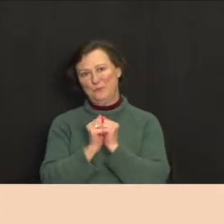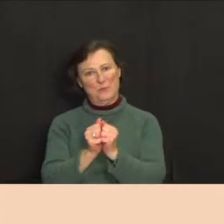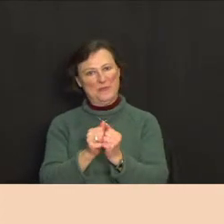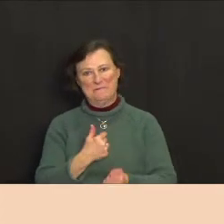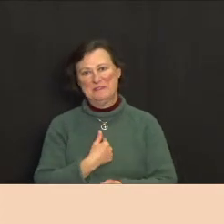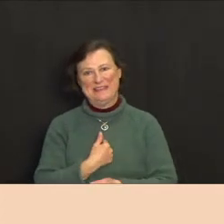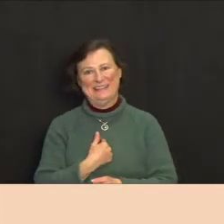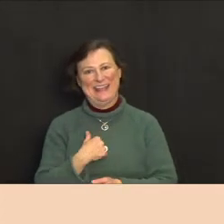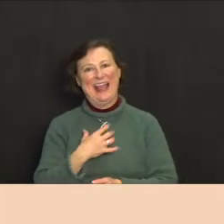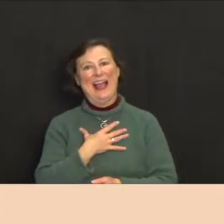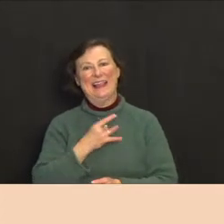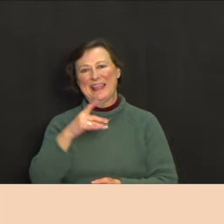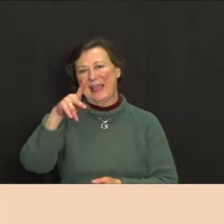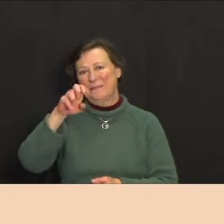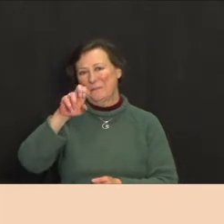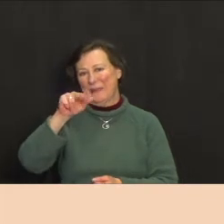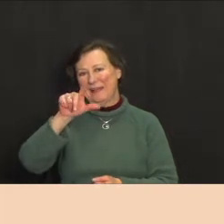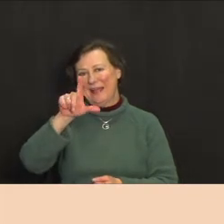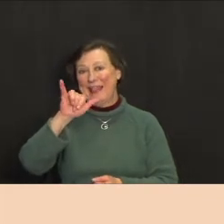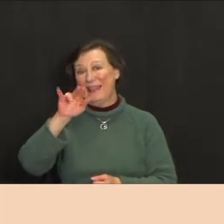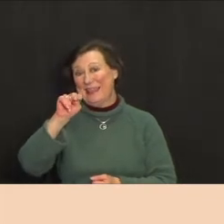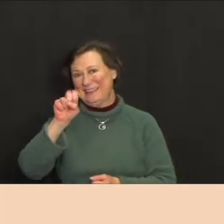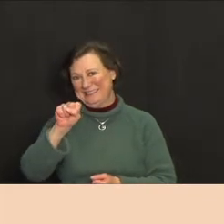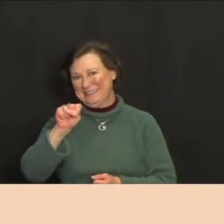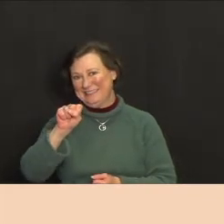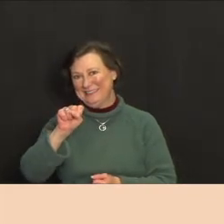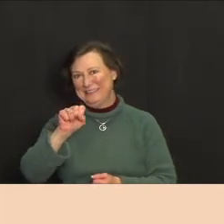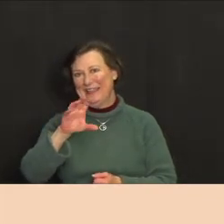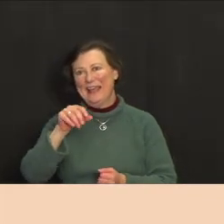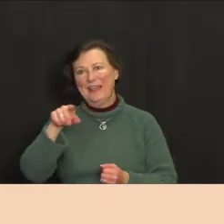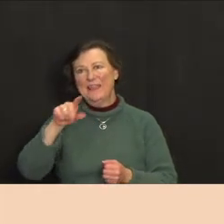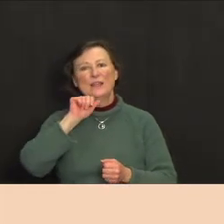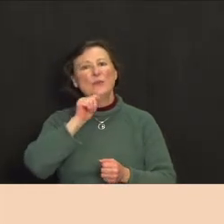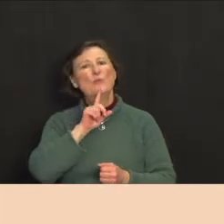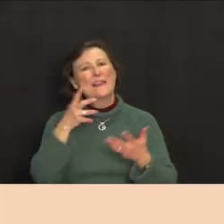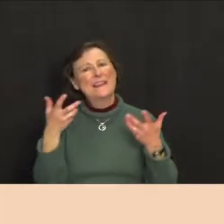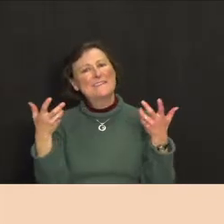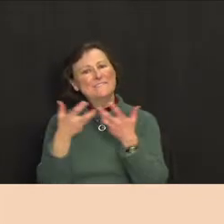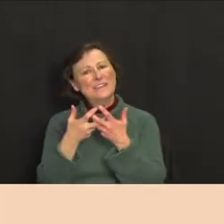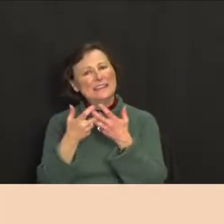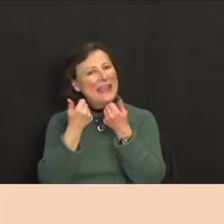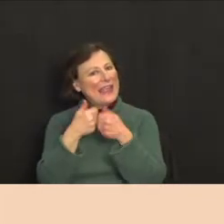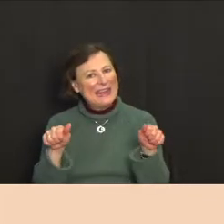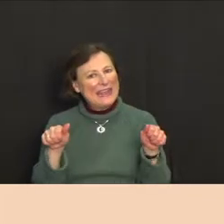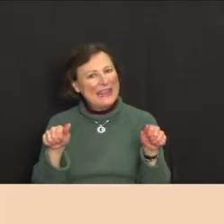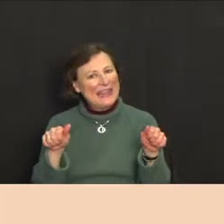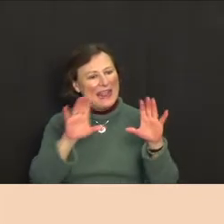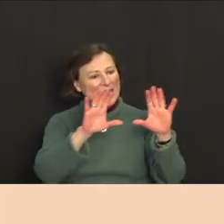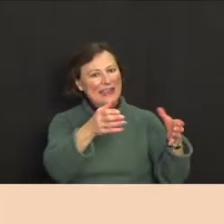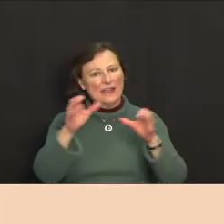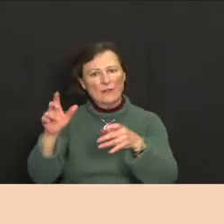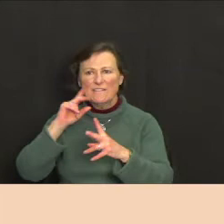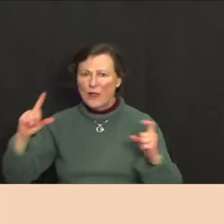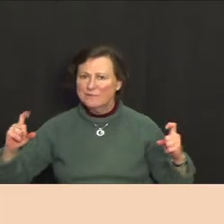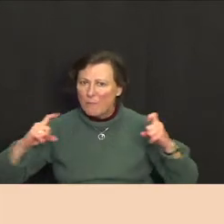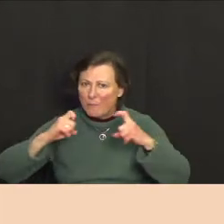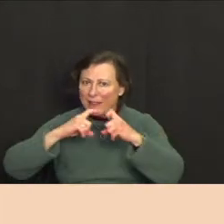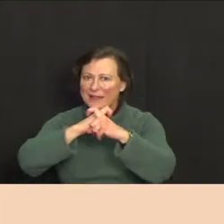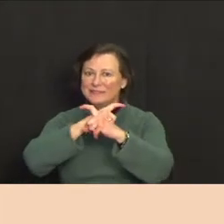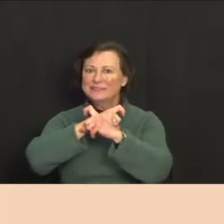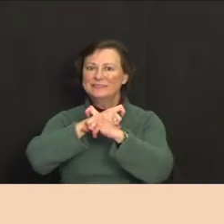I like pangolins and the way they don't seem to fit any category. They're complex, interesting,